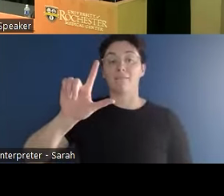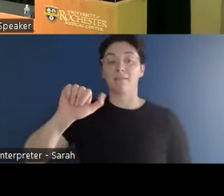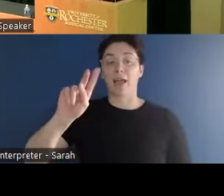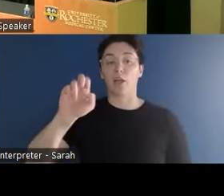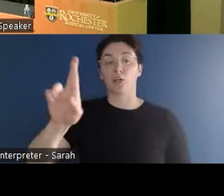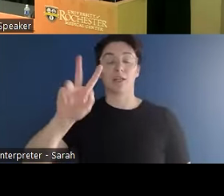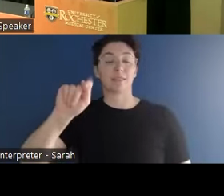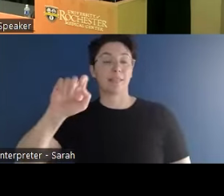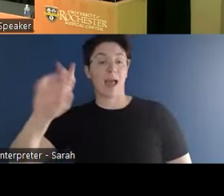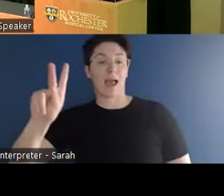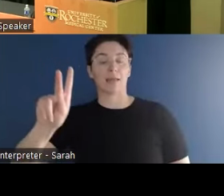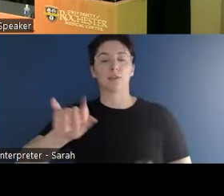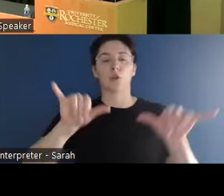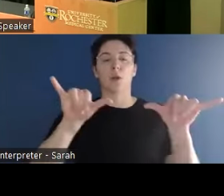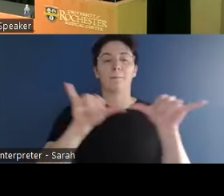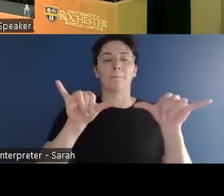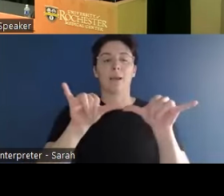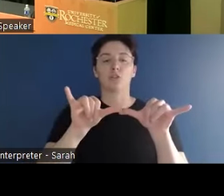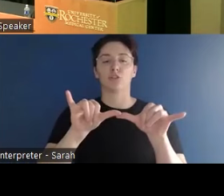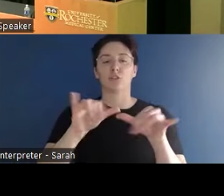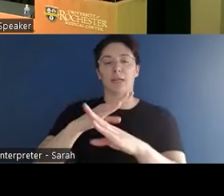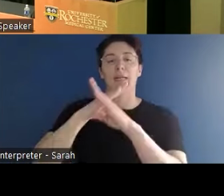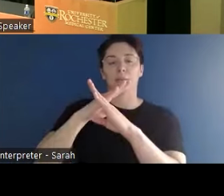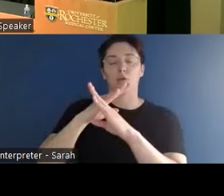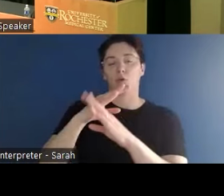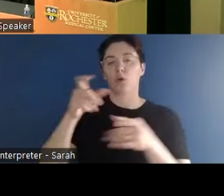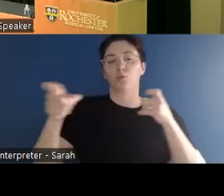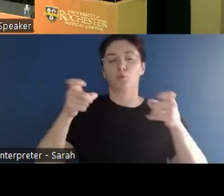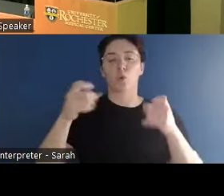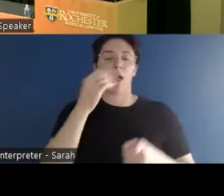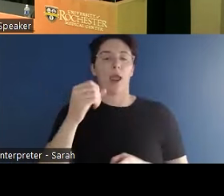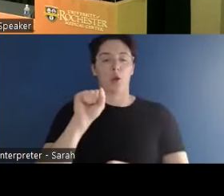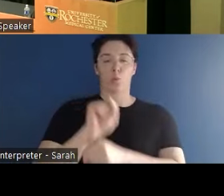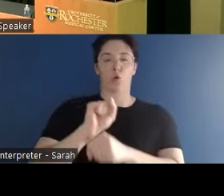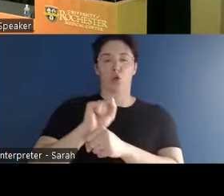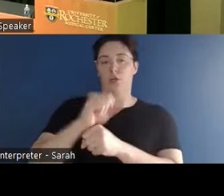measure inhibitory control and working memory respectively they're both classic measures of